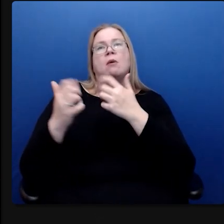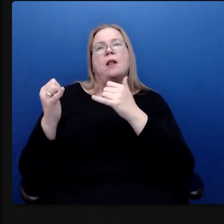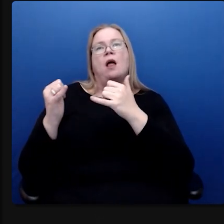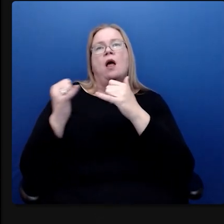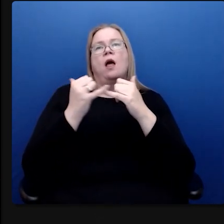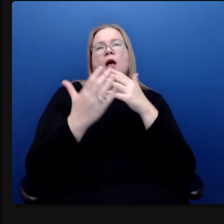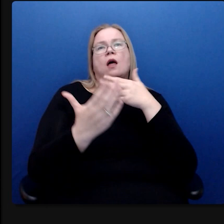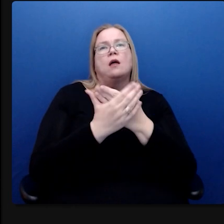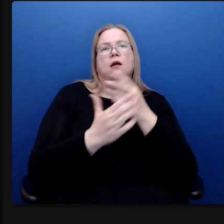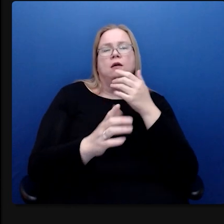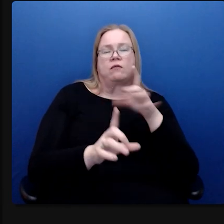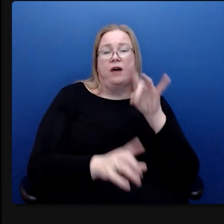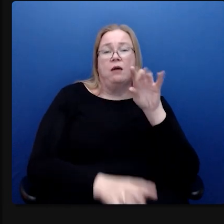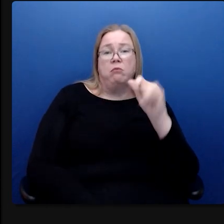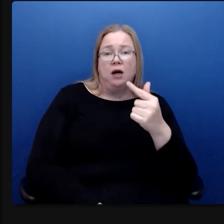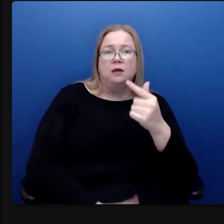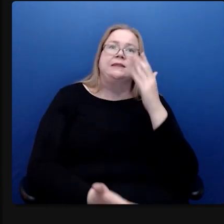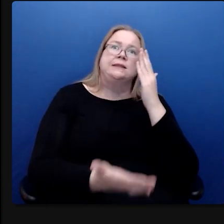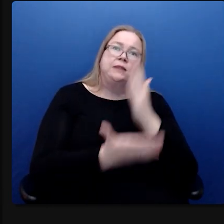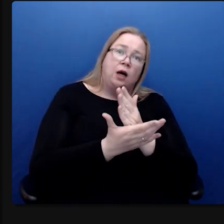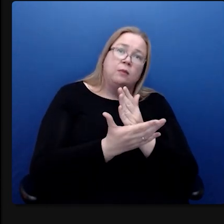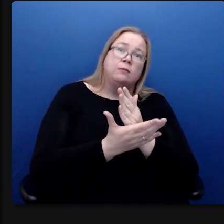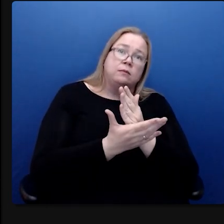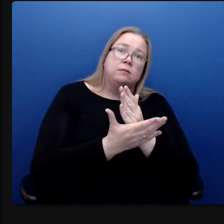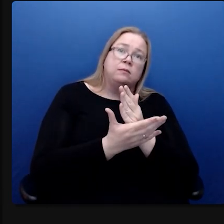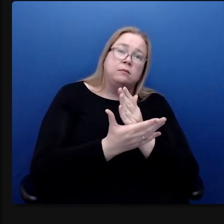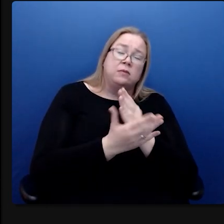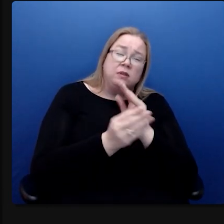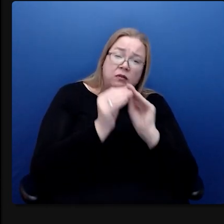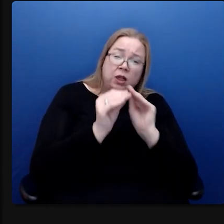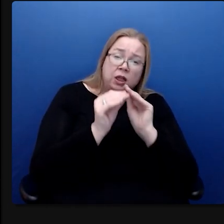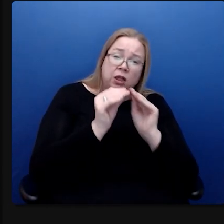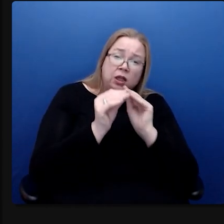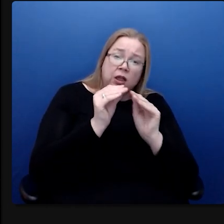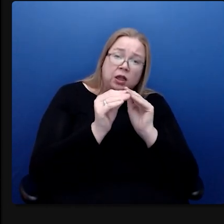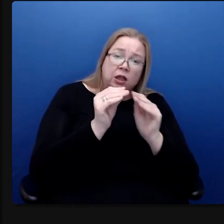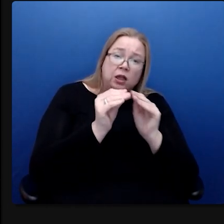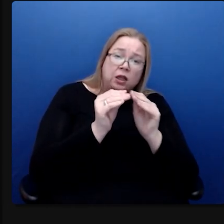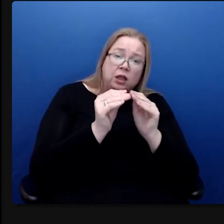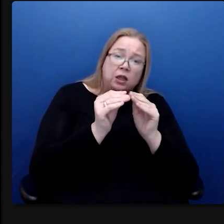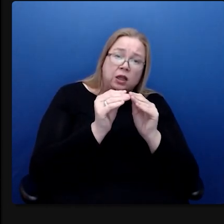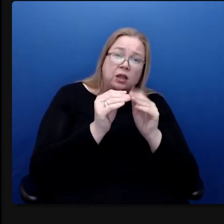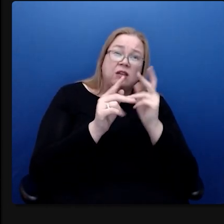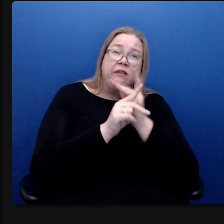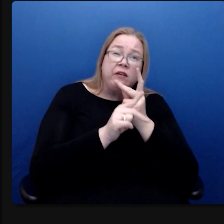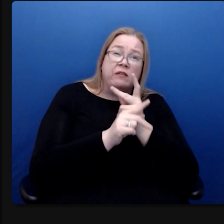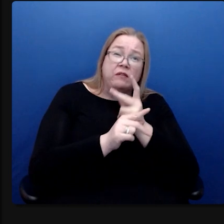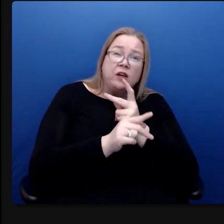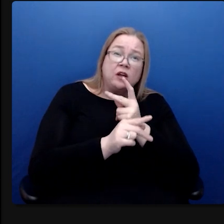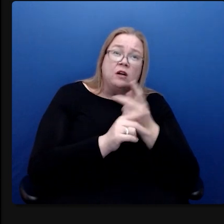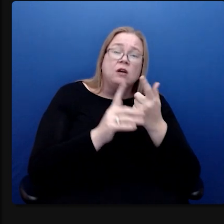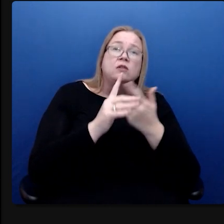play your game to reach a bug, stop debugging, attempt to fix the bug, recompile,